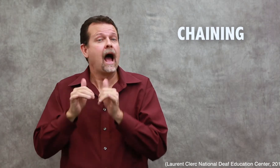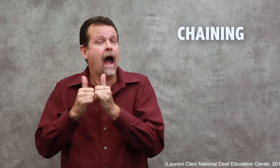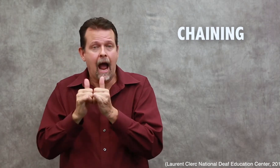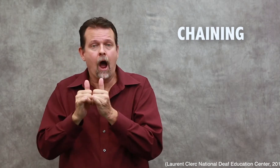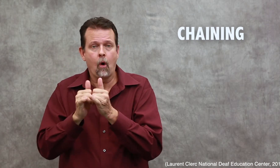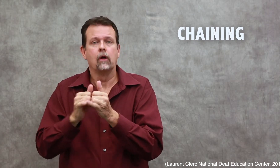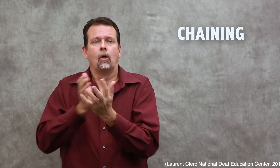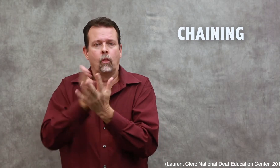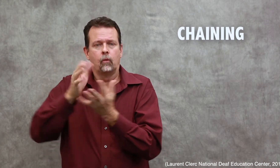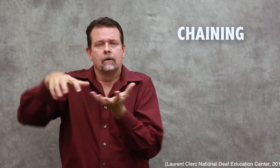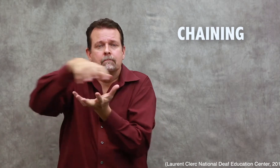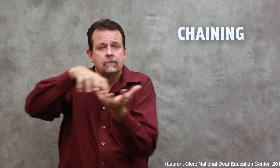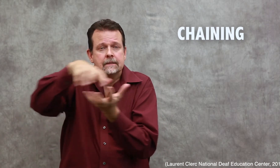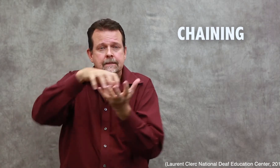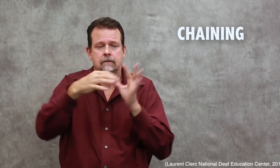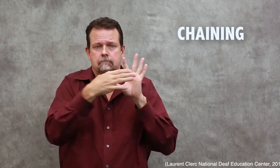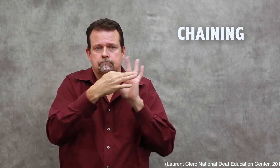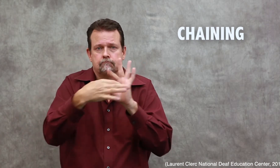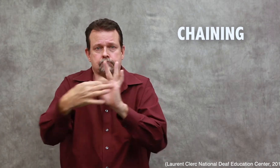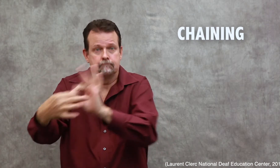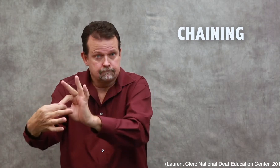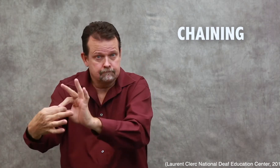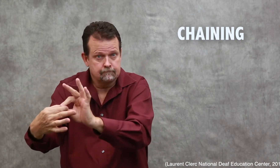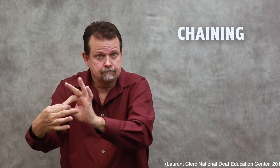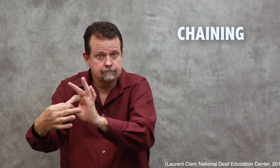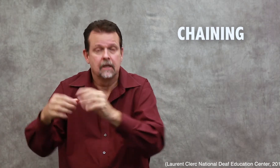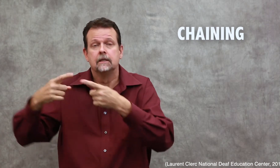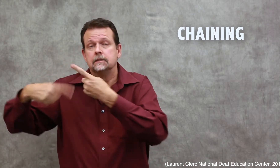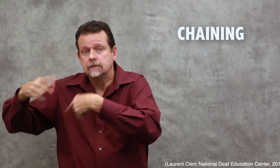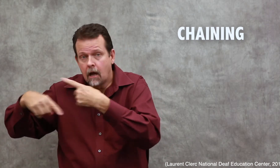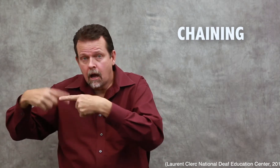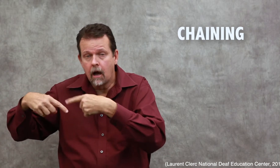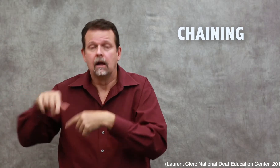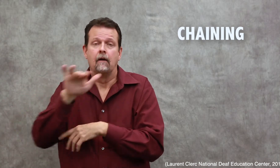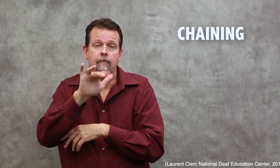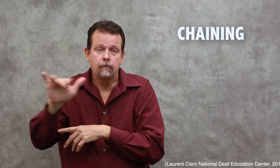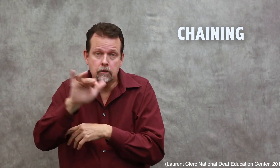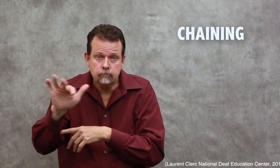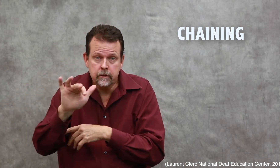through a combination of sign, fingerspelling,